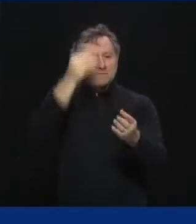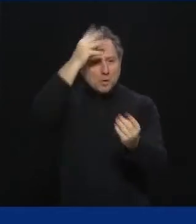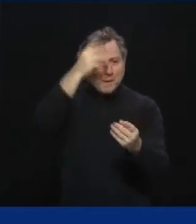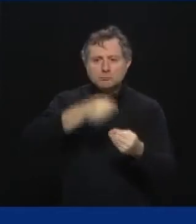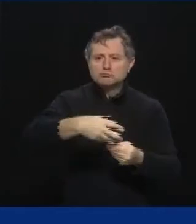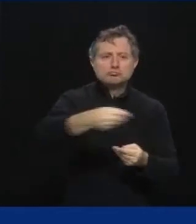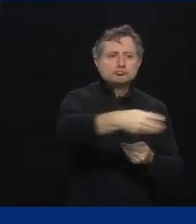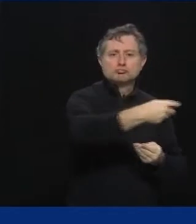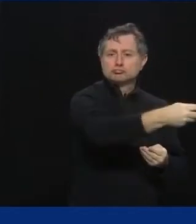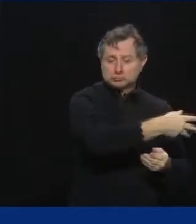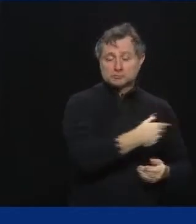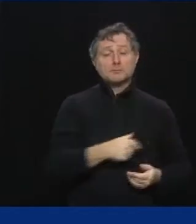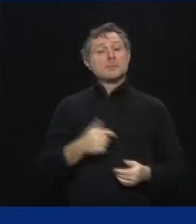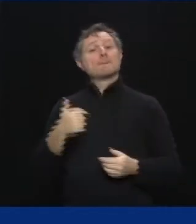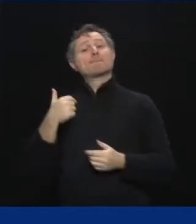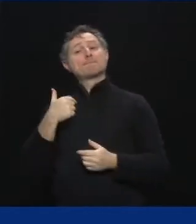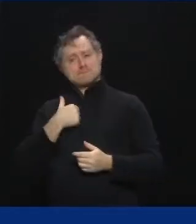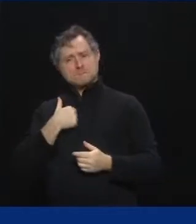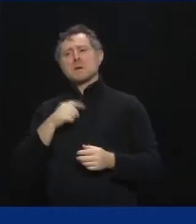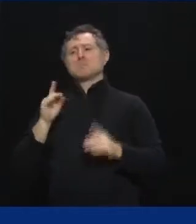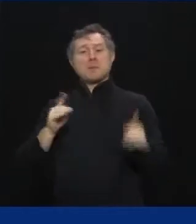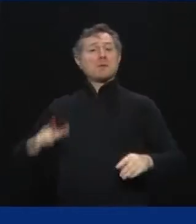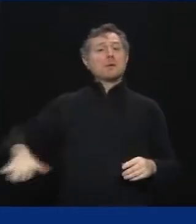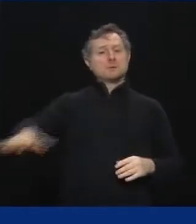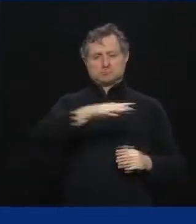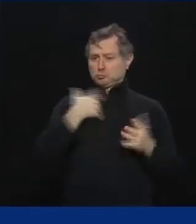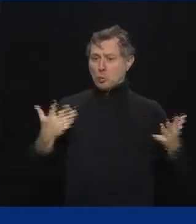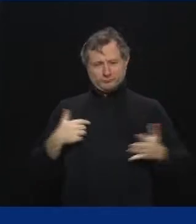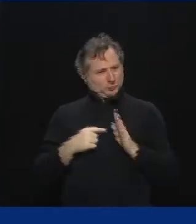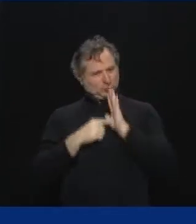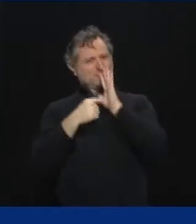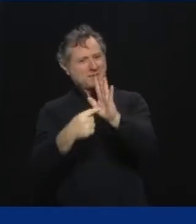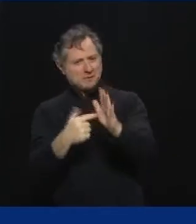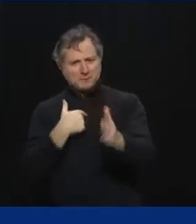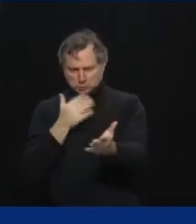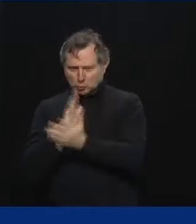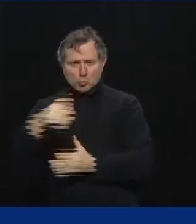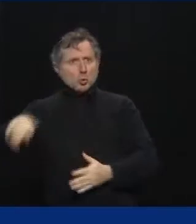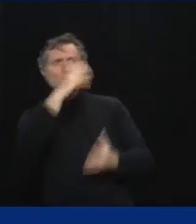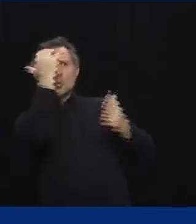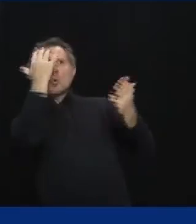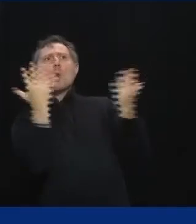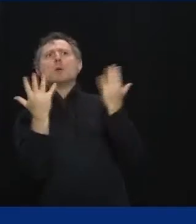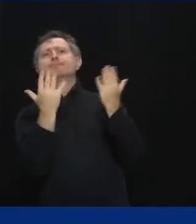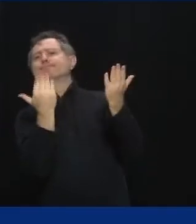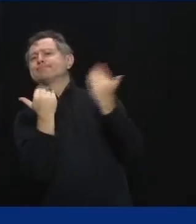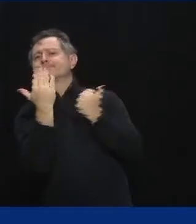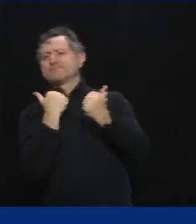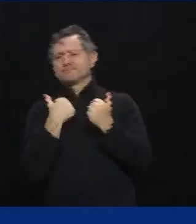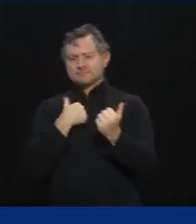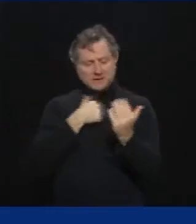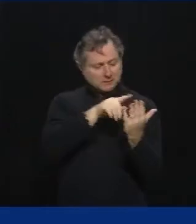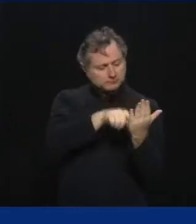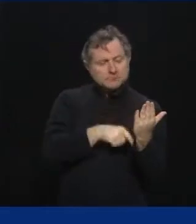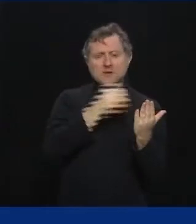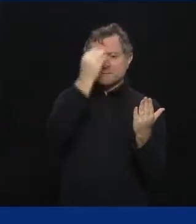SUBJECTED TO THE OPEN MEETINGS LAW SHOULD PROVIDE THIS INFORMATION BECAUSE THE BEST CONSTITUENTS WE HAVE ARE INFORMED CONSTITUENTS. THEY HAVE A RIGHT TO KNOW WHAT'S